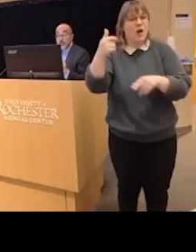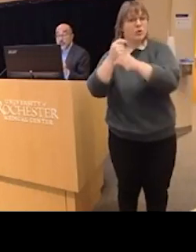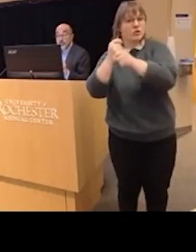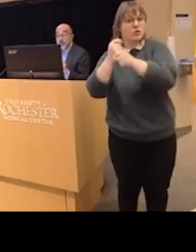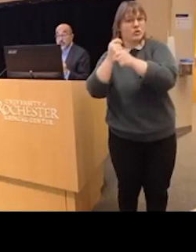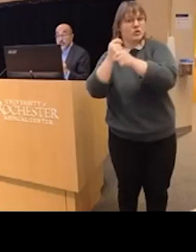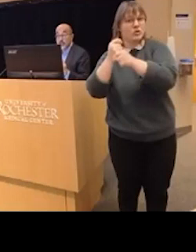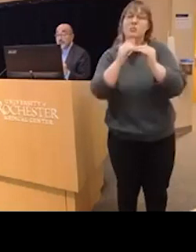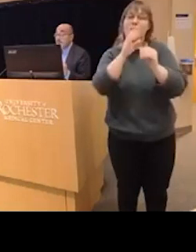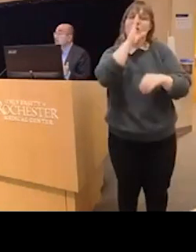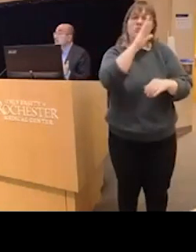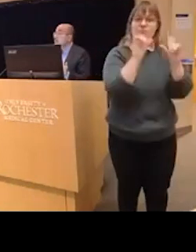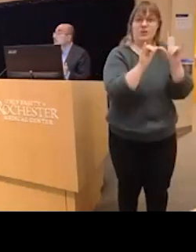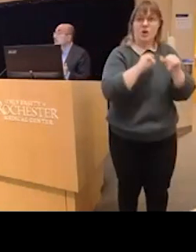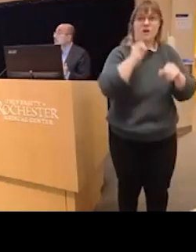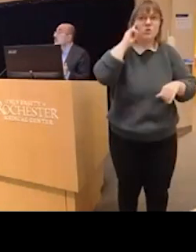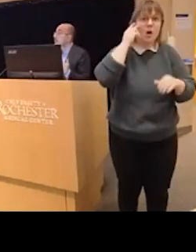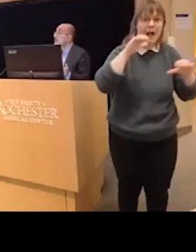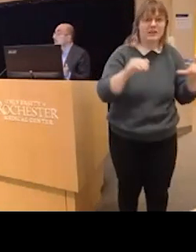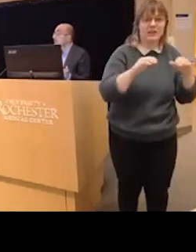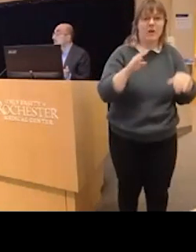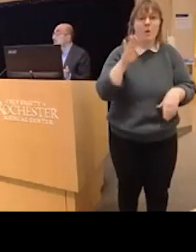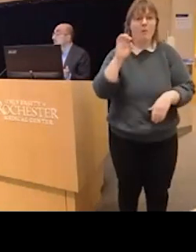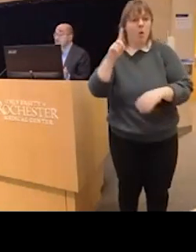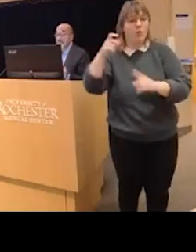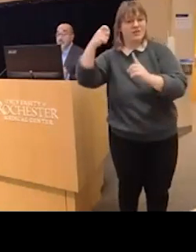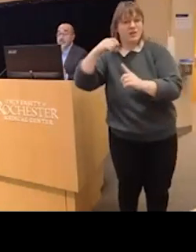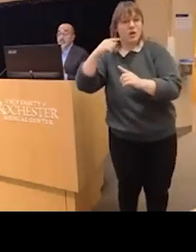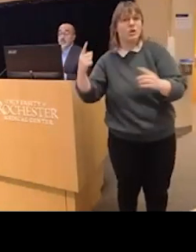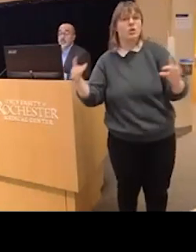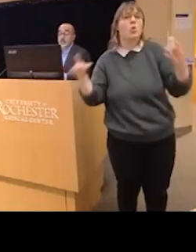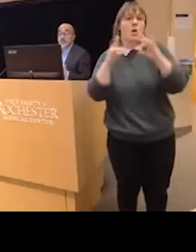measure of neuronal activity the Bold signal does correlate to neuronal activity but it's generally